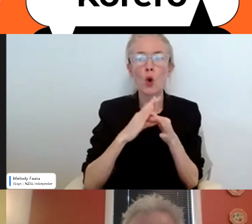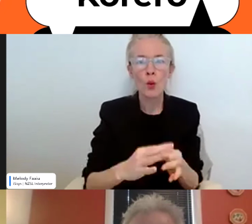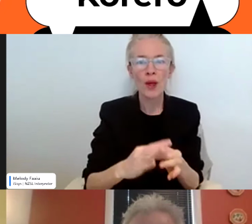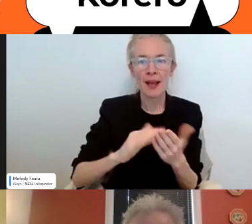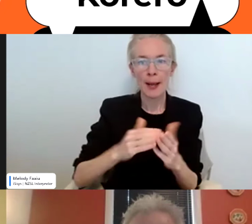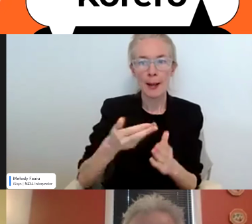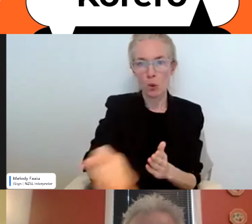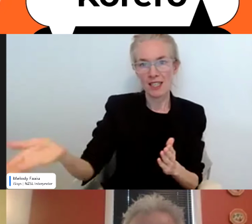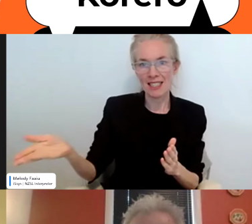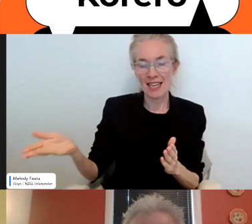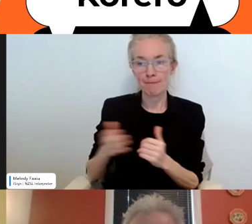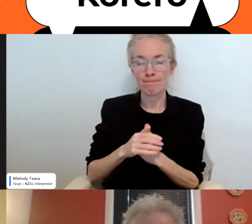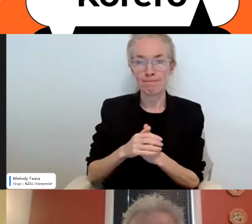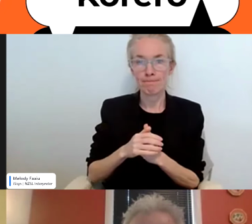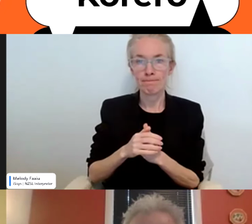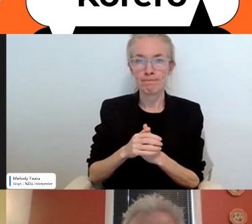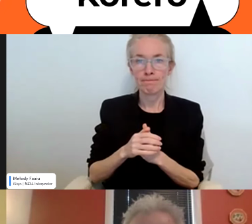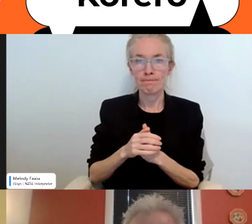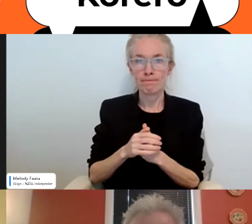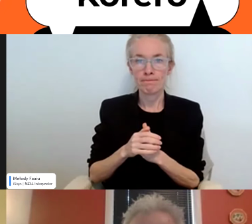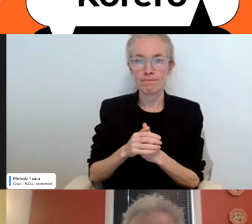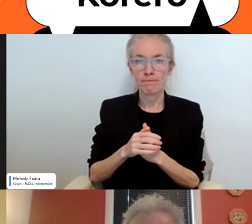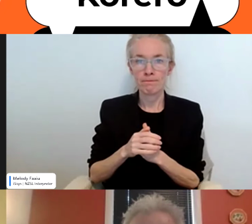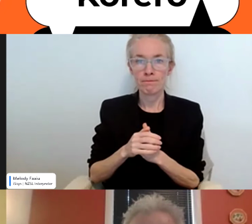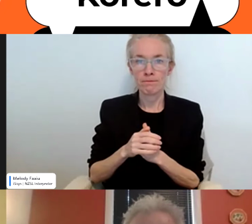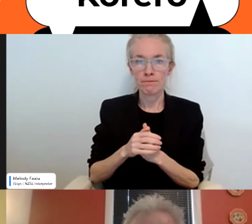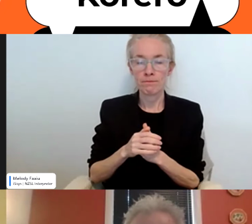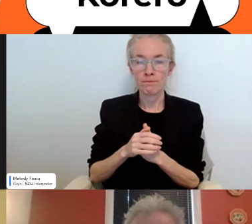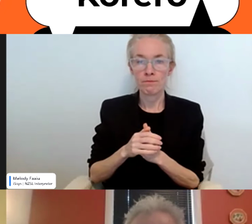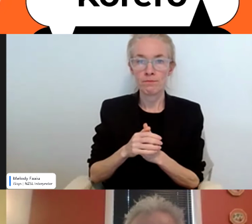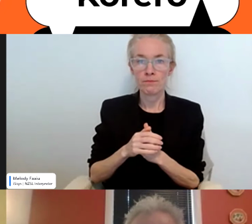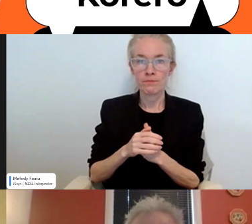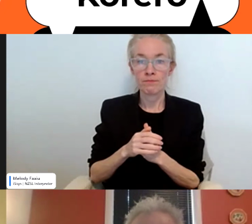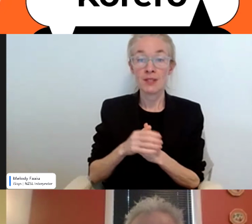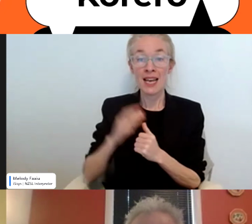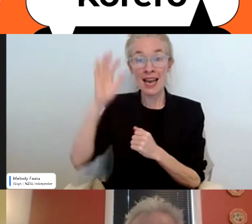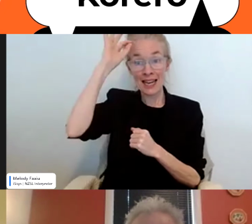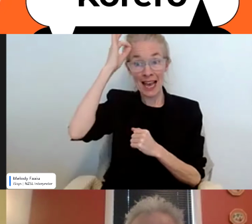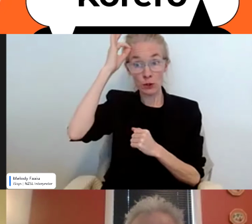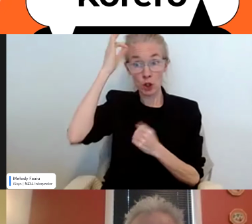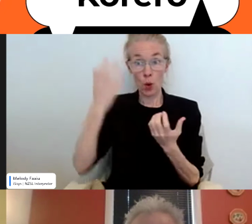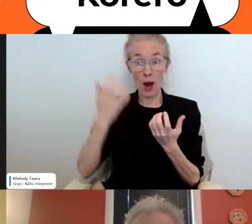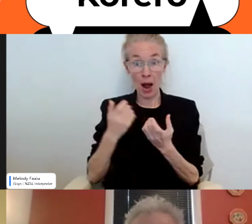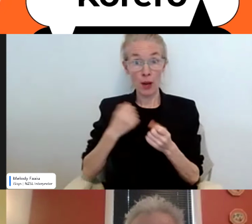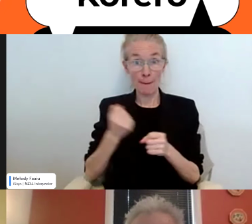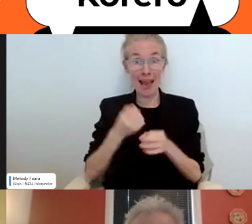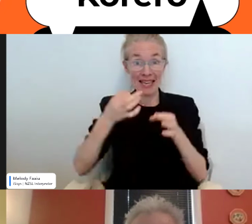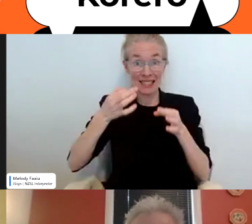some work. The decision-making process then comes from that, and